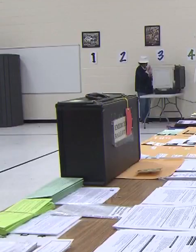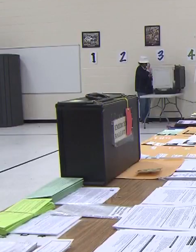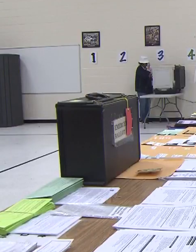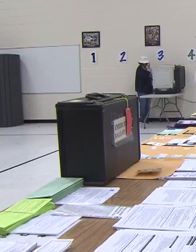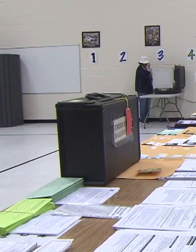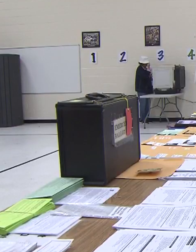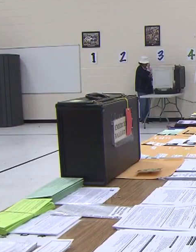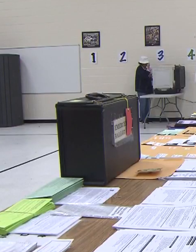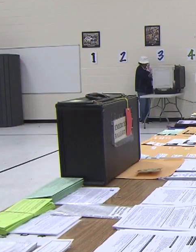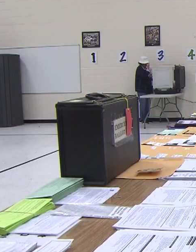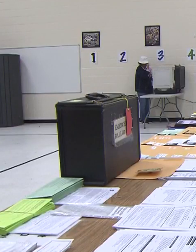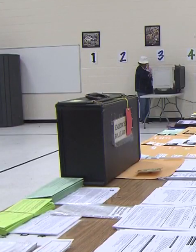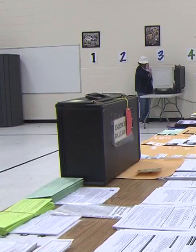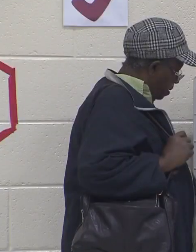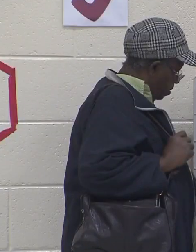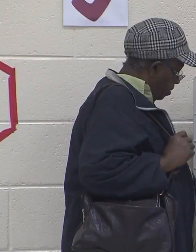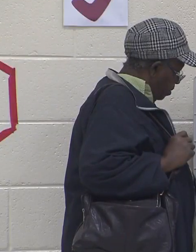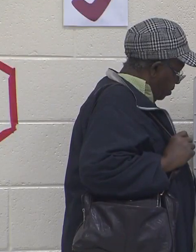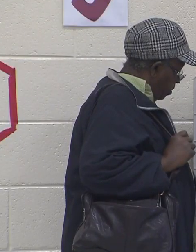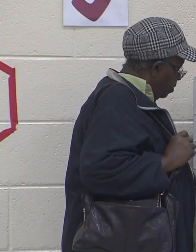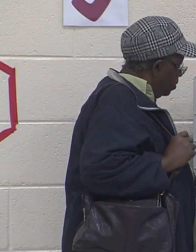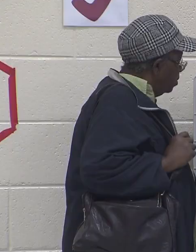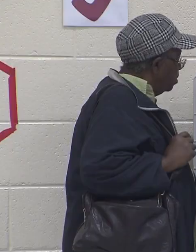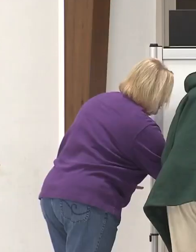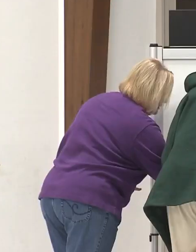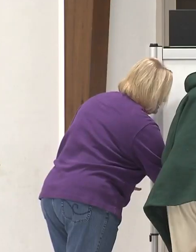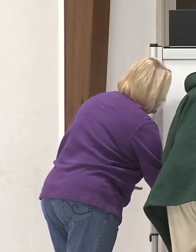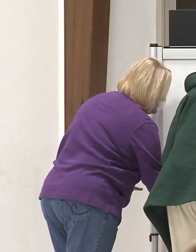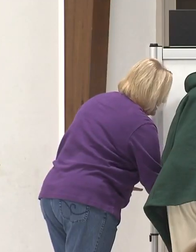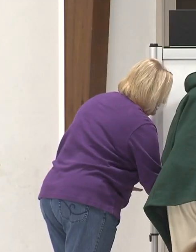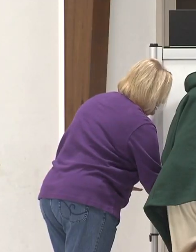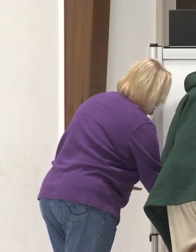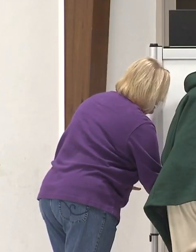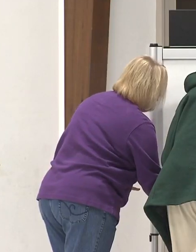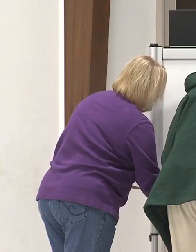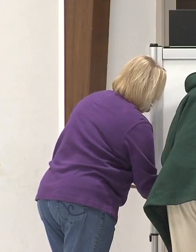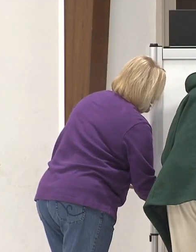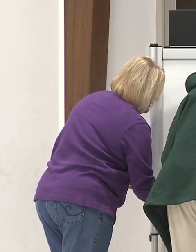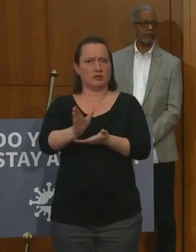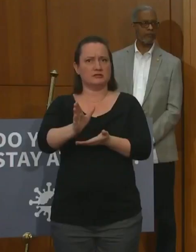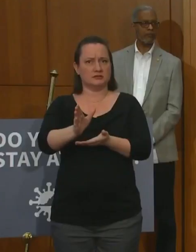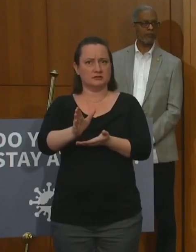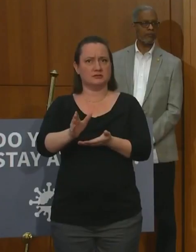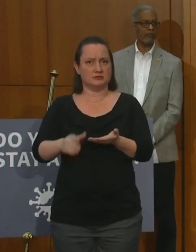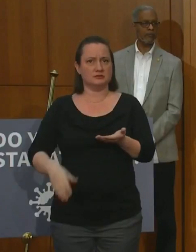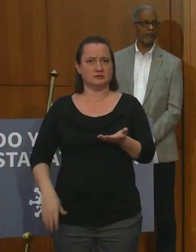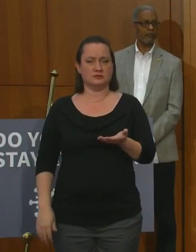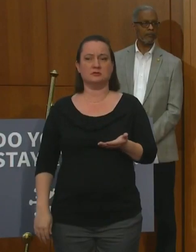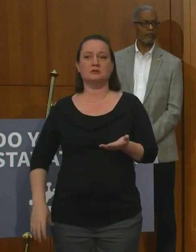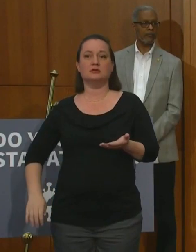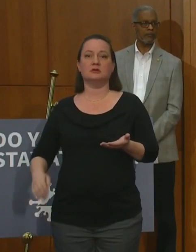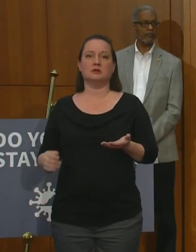SAFE. THE PUBLIC WILL BE HEADING TO THE POLLS A LITTLE LATER THIS YEAR IN AN EFFORT TO KEEP CORONAVIRUS AT